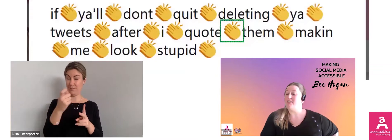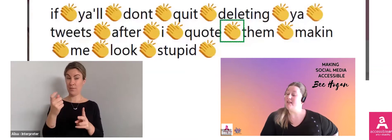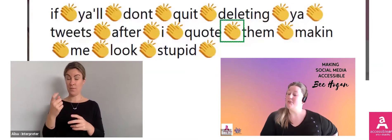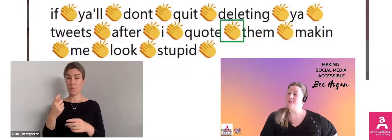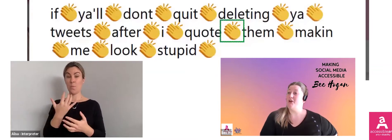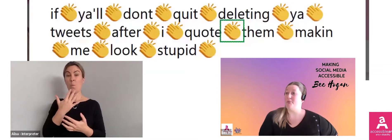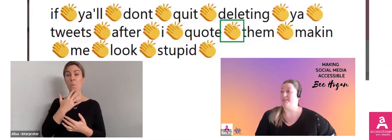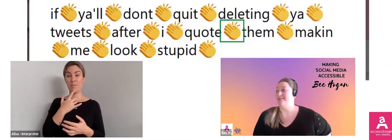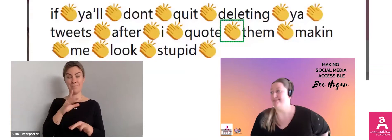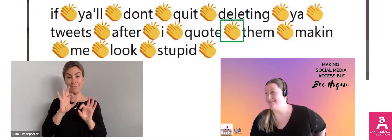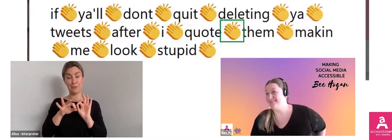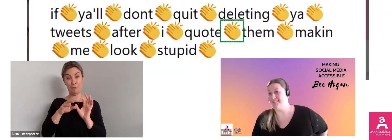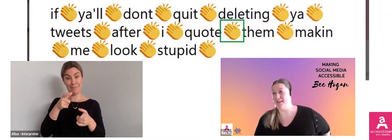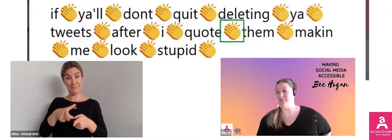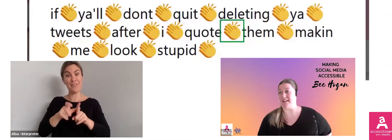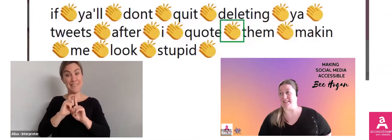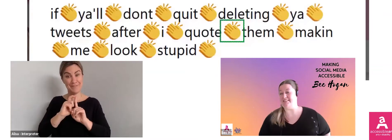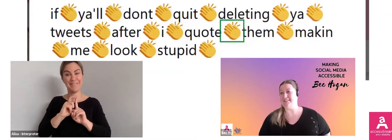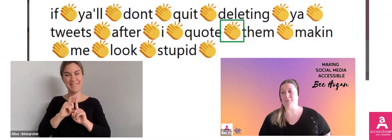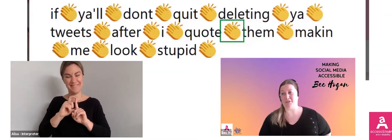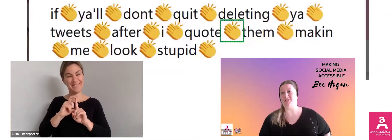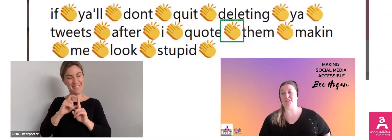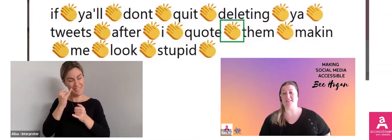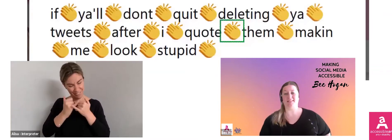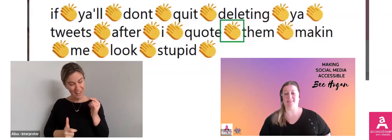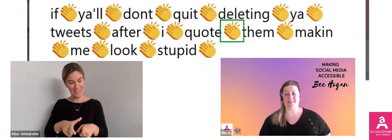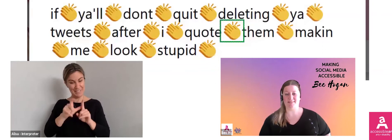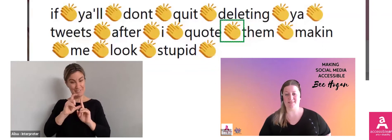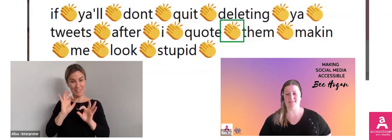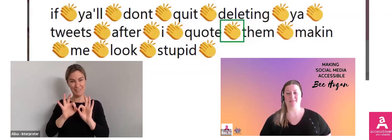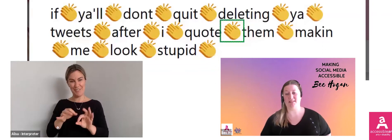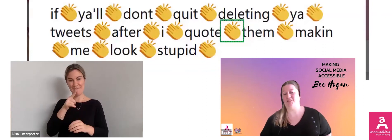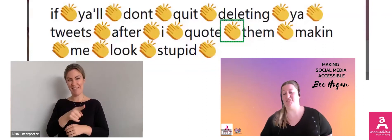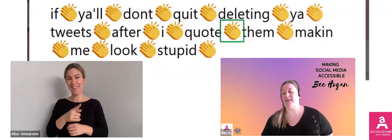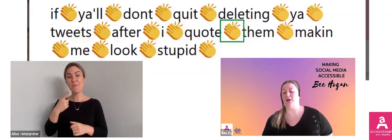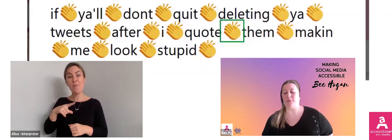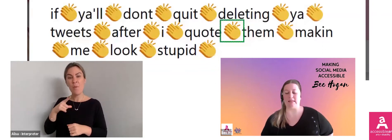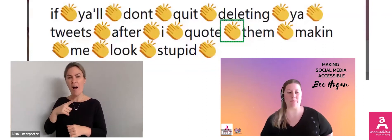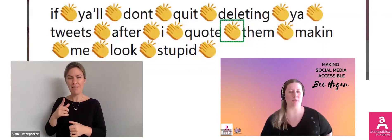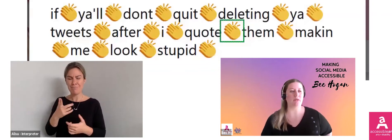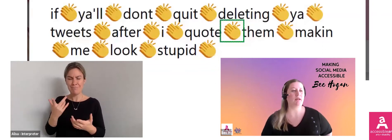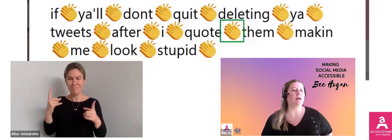It is very hard to interpret. It is incomprehensible.